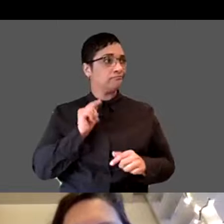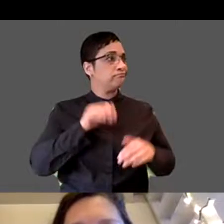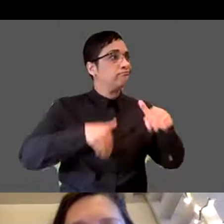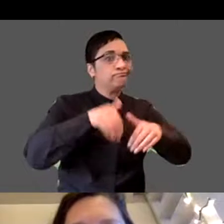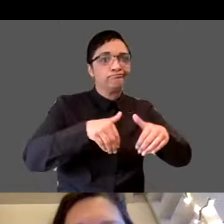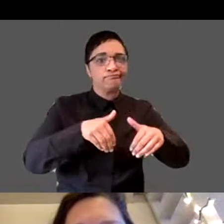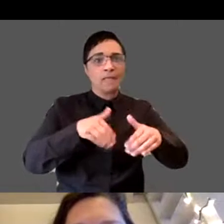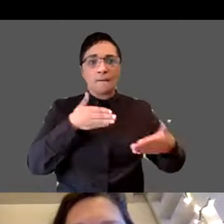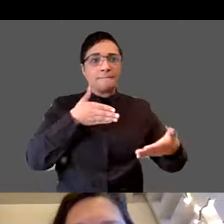go are OPDs, right?